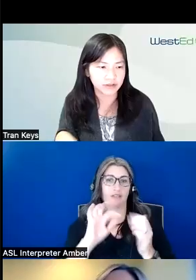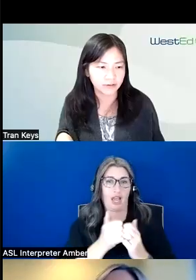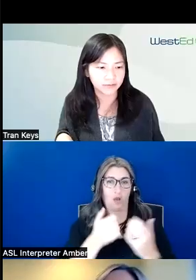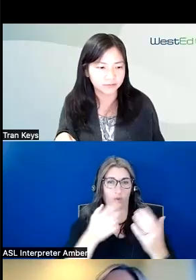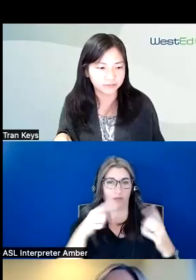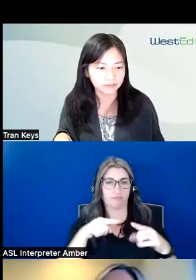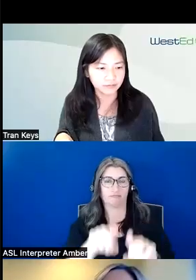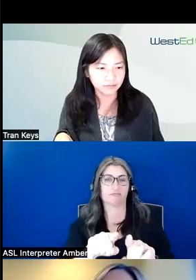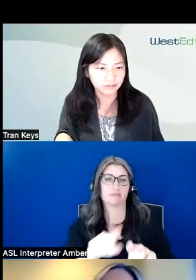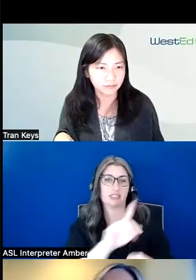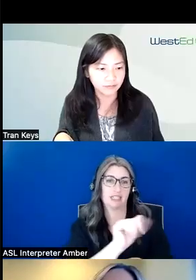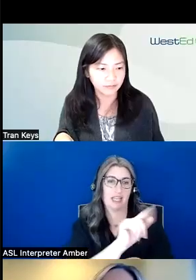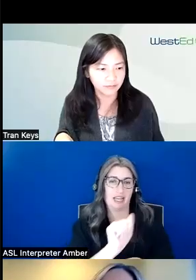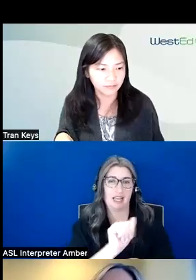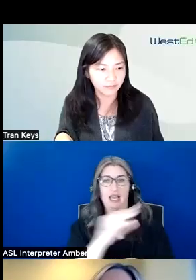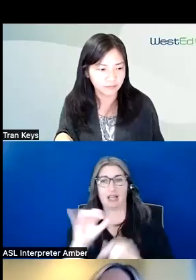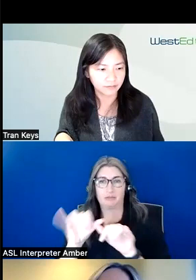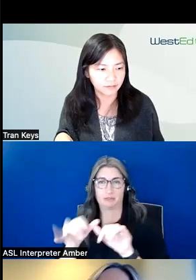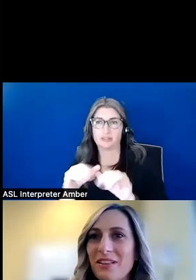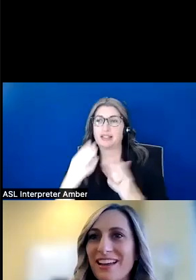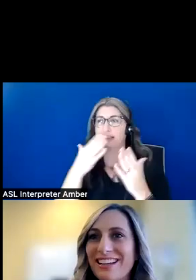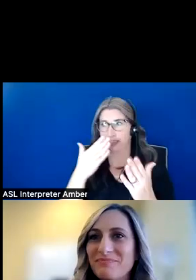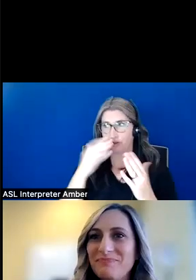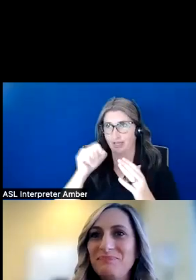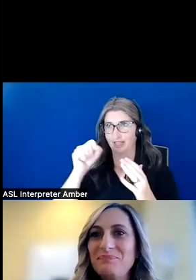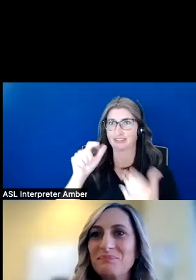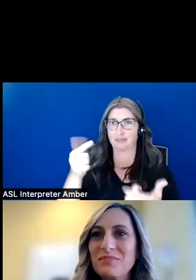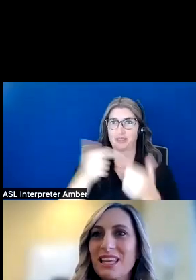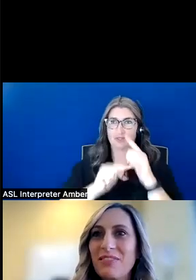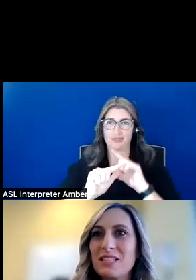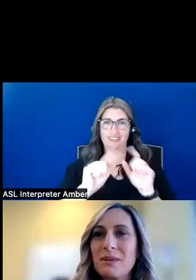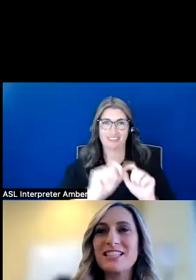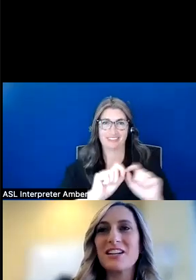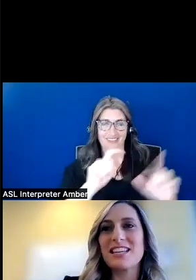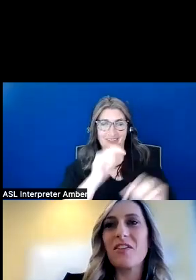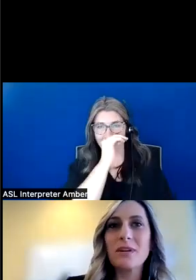Thanks, Tran. Give me just a second while I get these pieces all together.